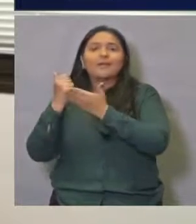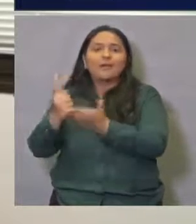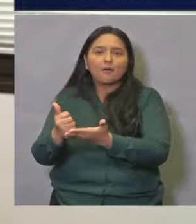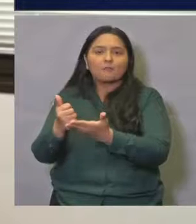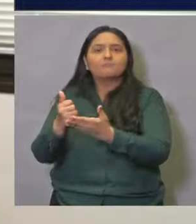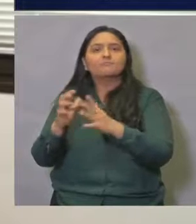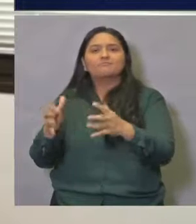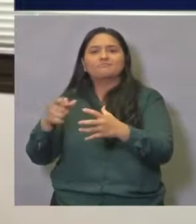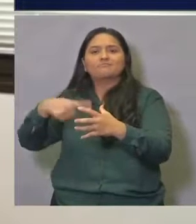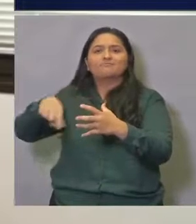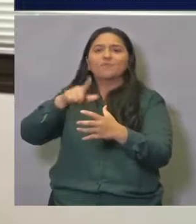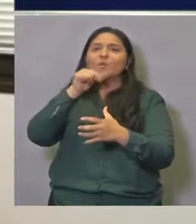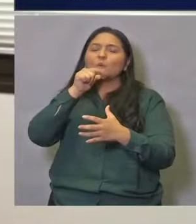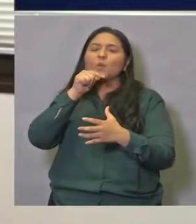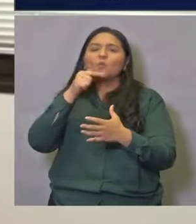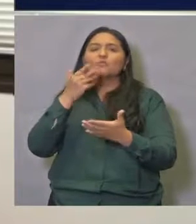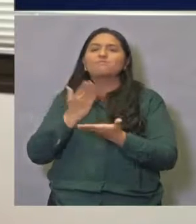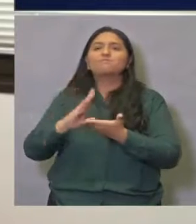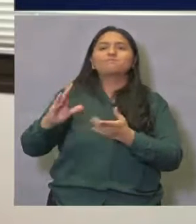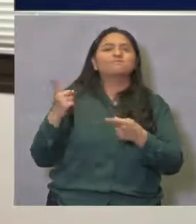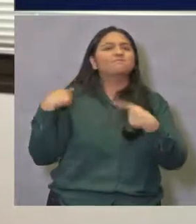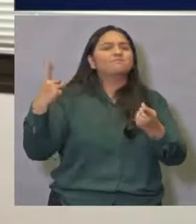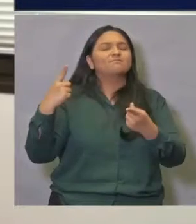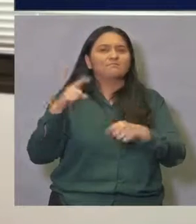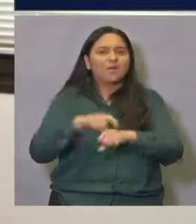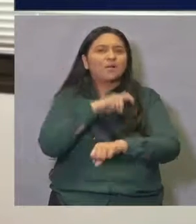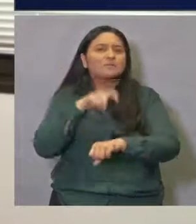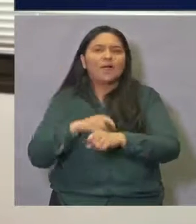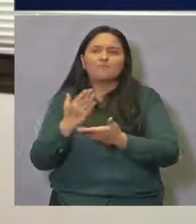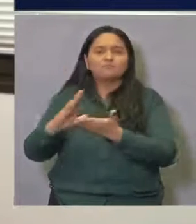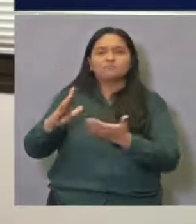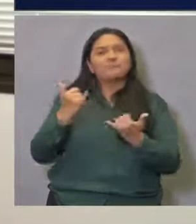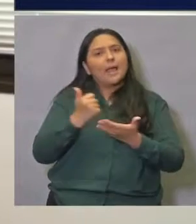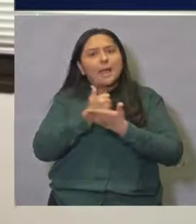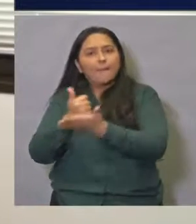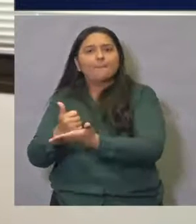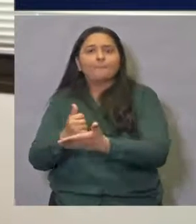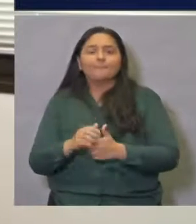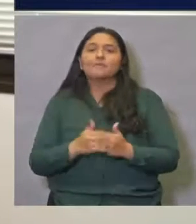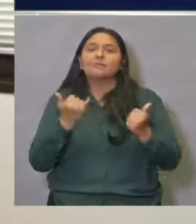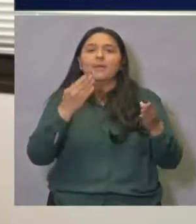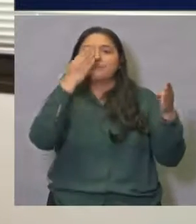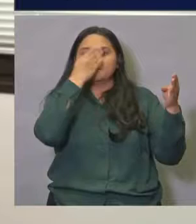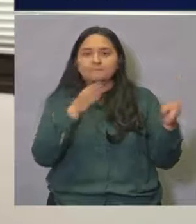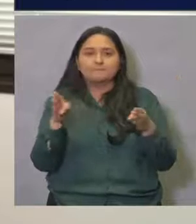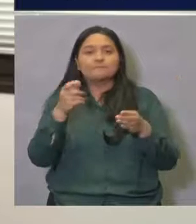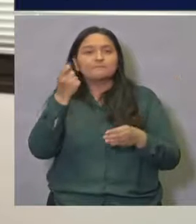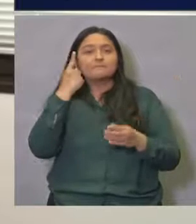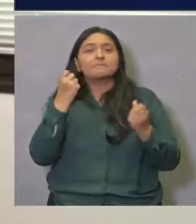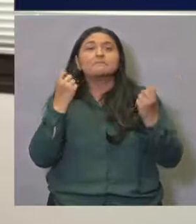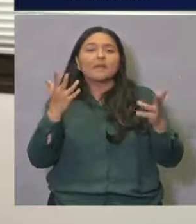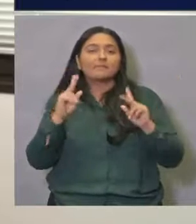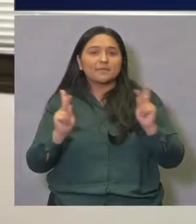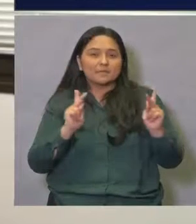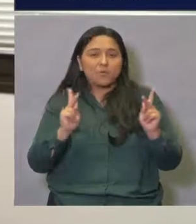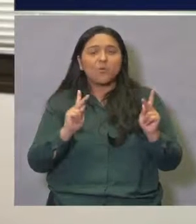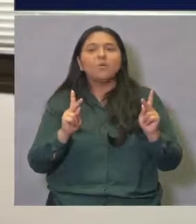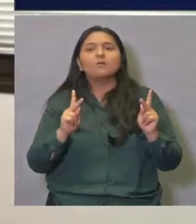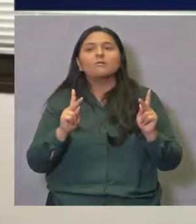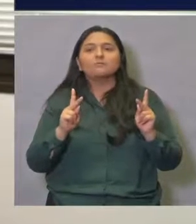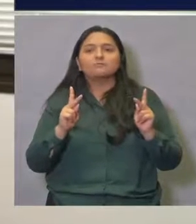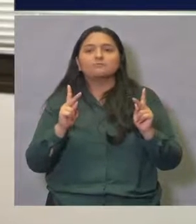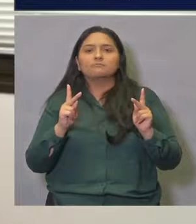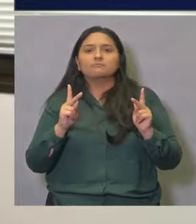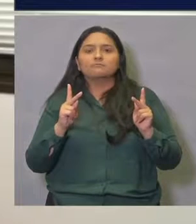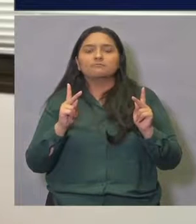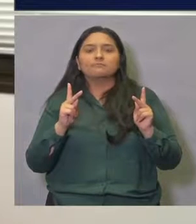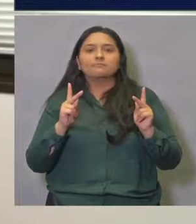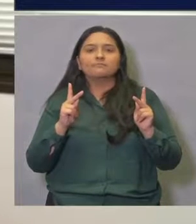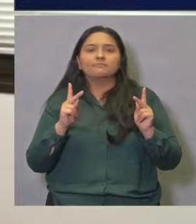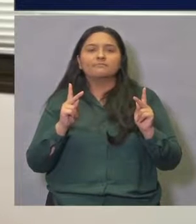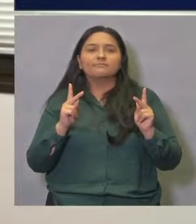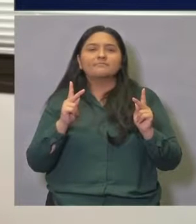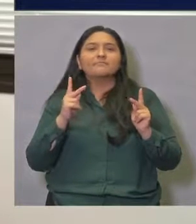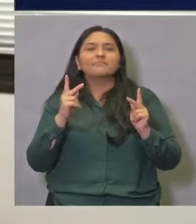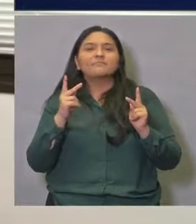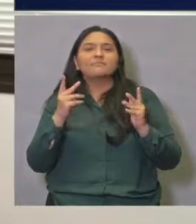UTILIZAMOS TODOS NUESTROS